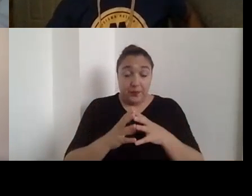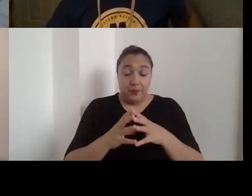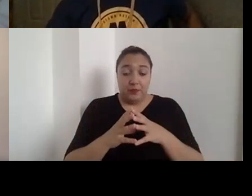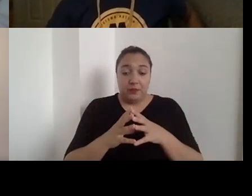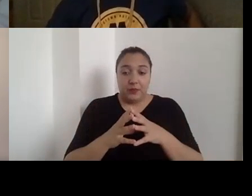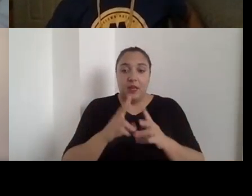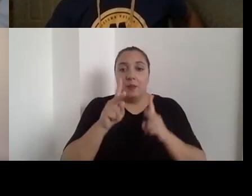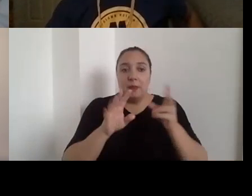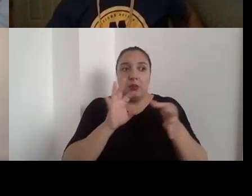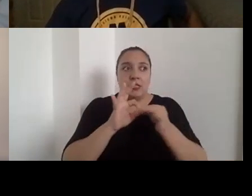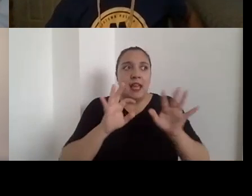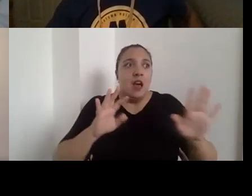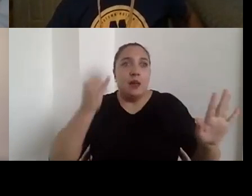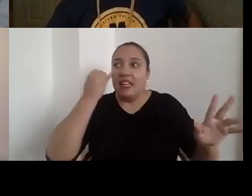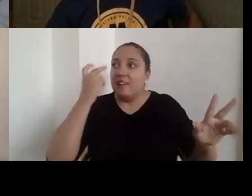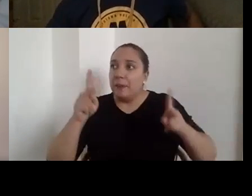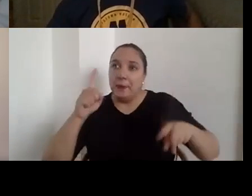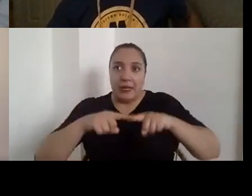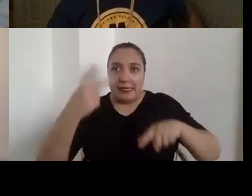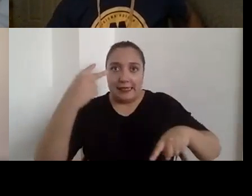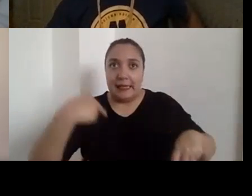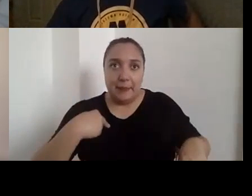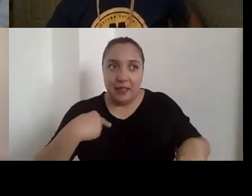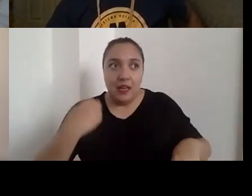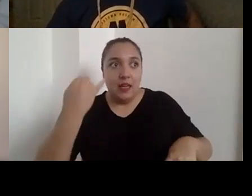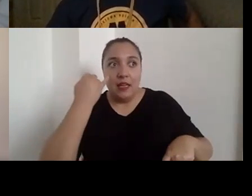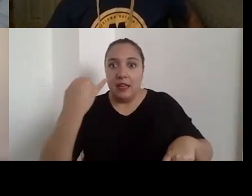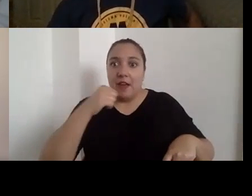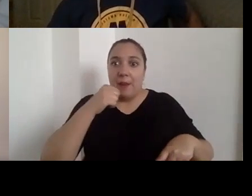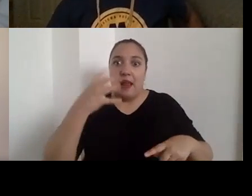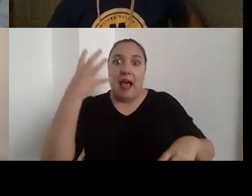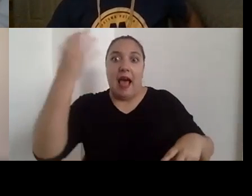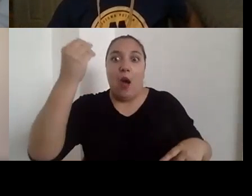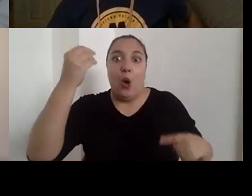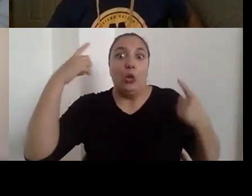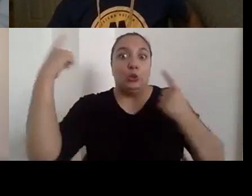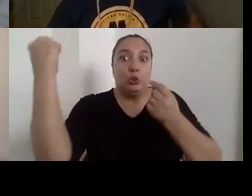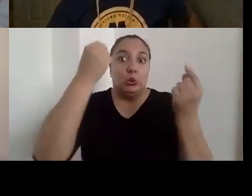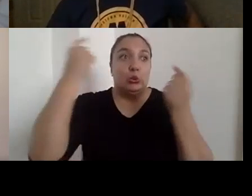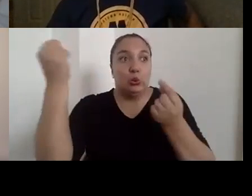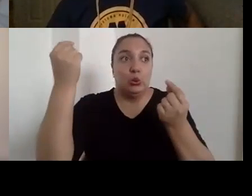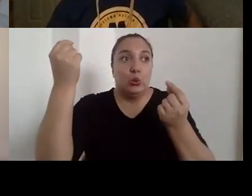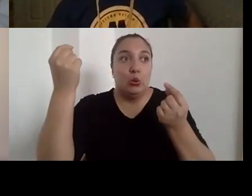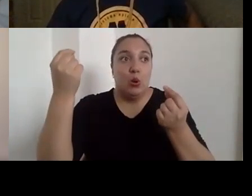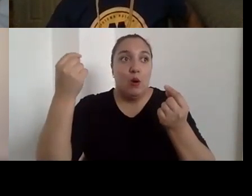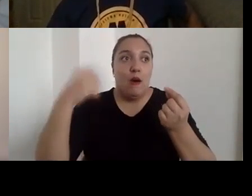seen, visible right now it's like I don't exist. And that concerns me.